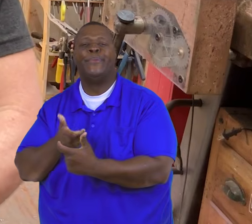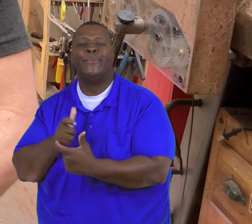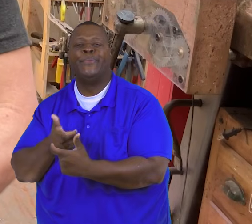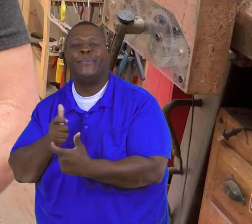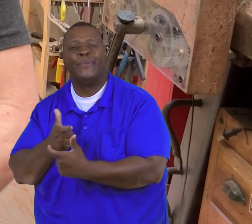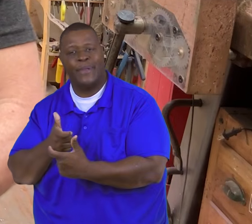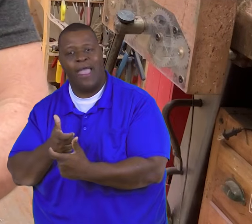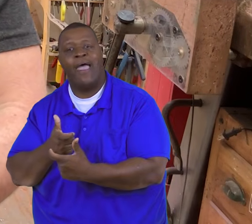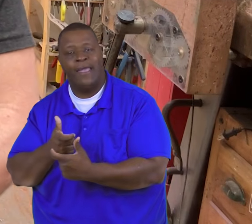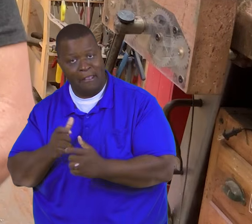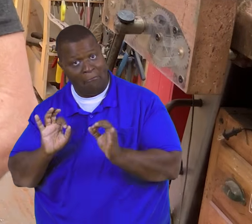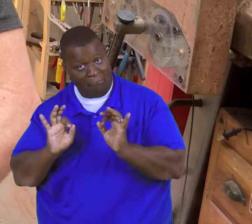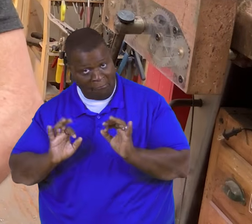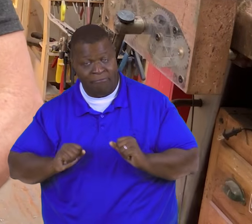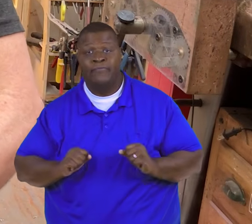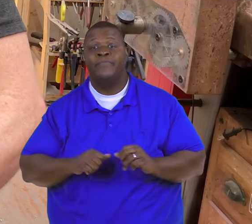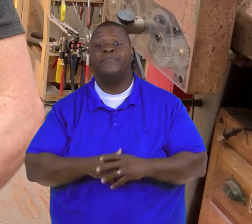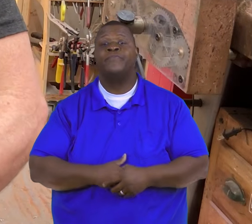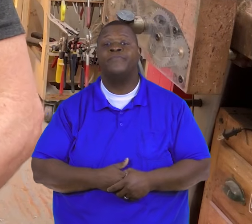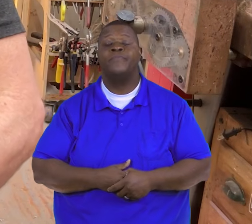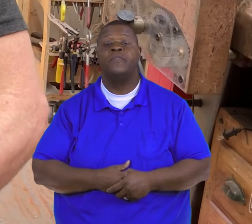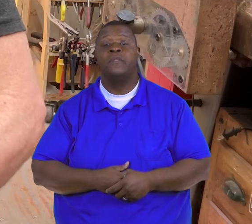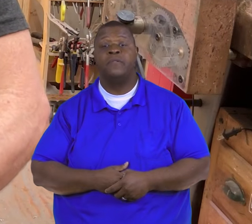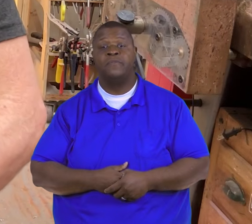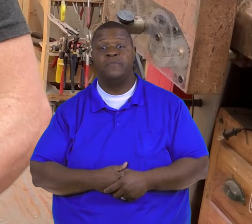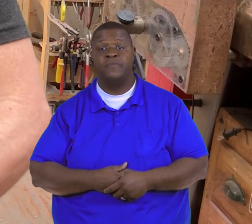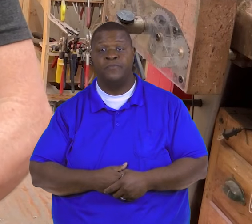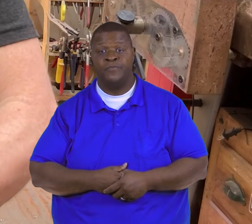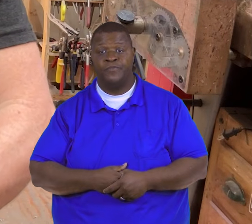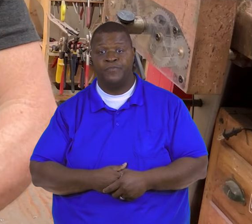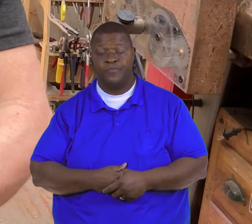[metal rubbing] When you machine two surfaces,